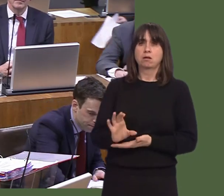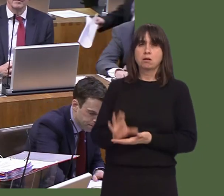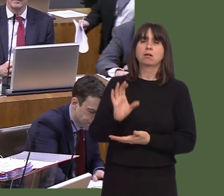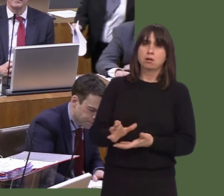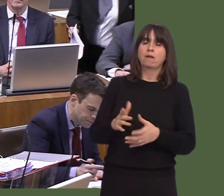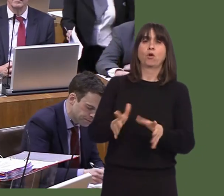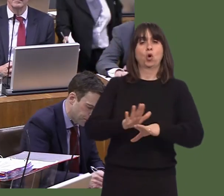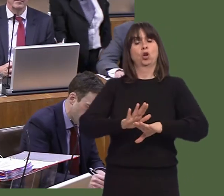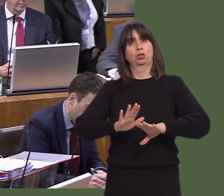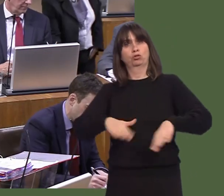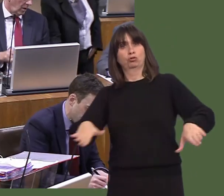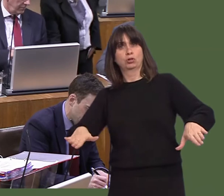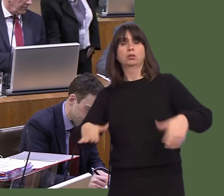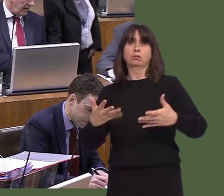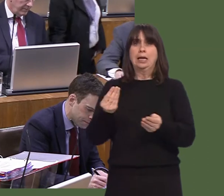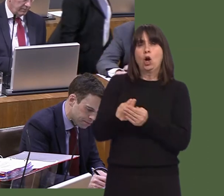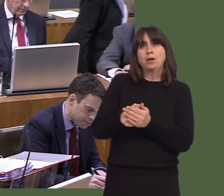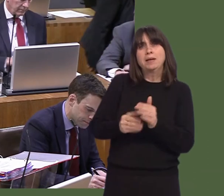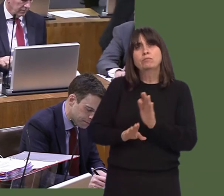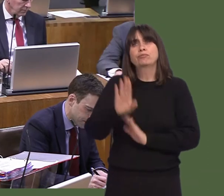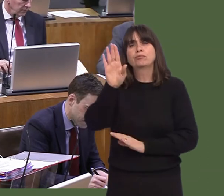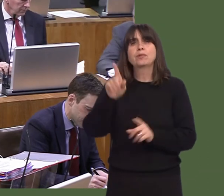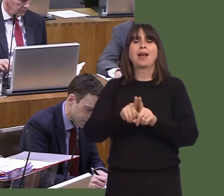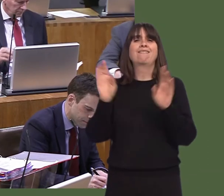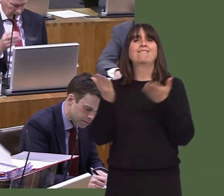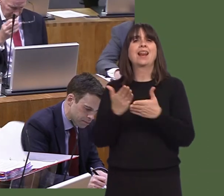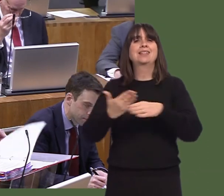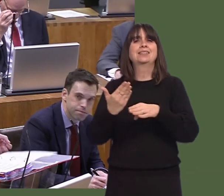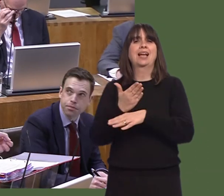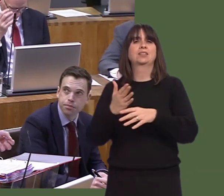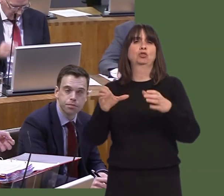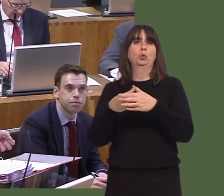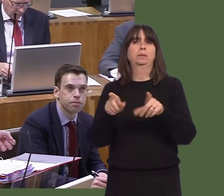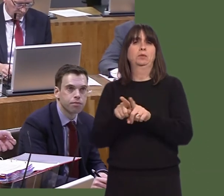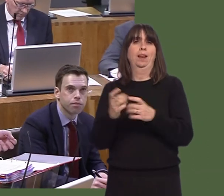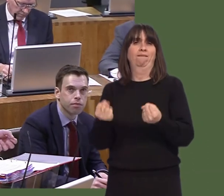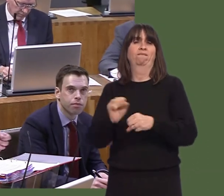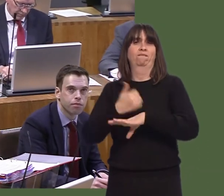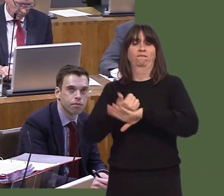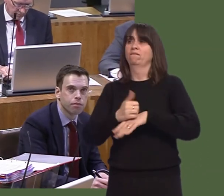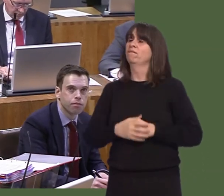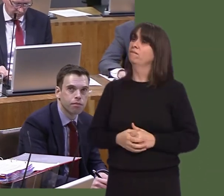you can be forgiven for that, but why haven't you been able to convince Jeremy Corbyn?